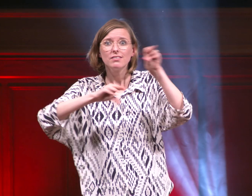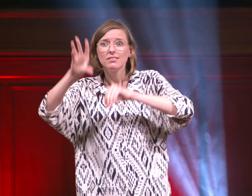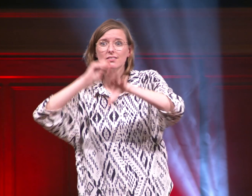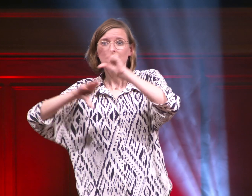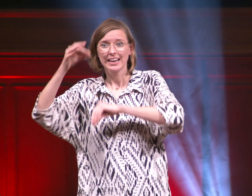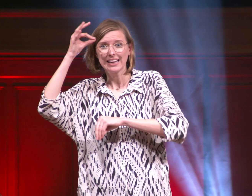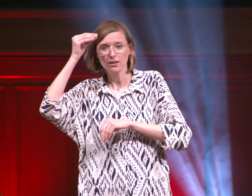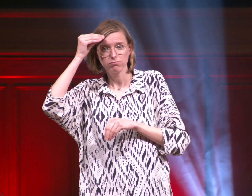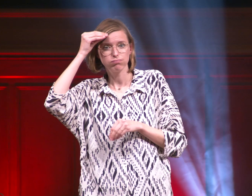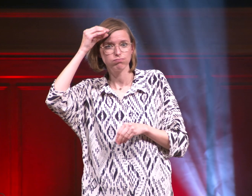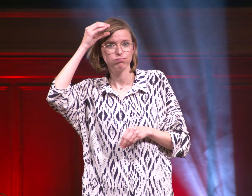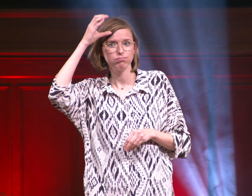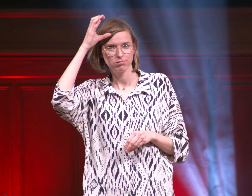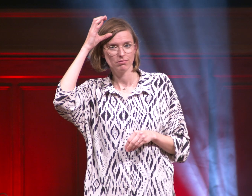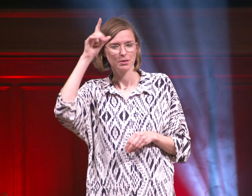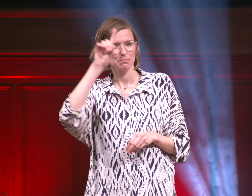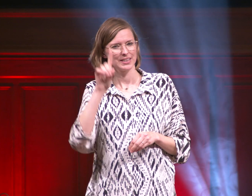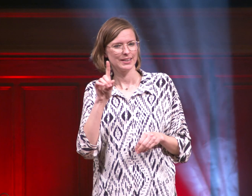different themes that you can learn from.